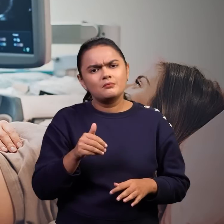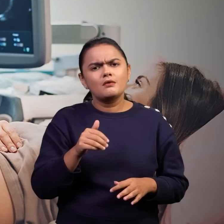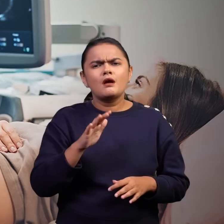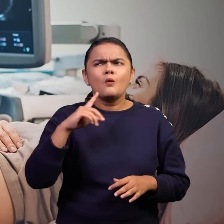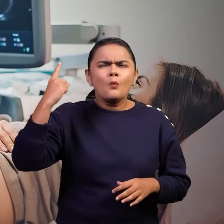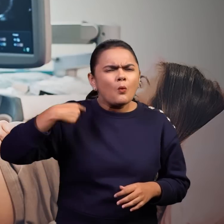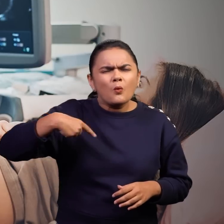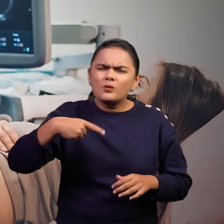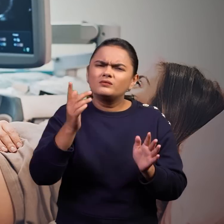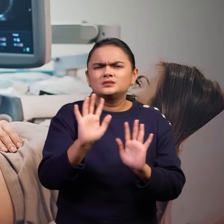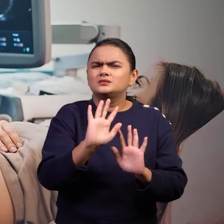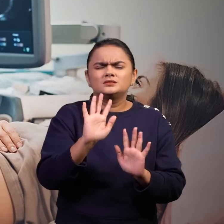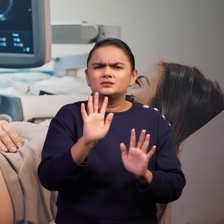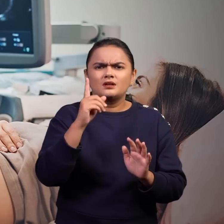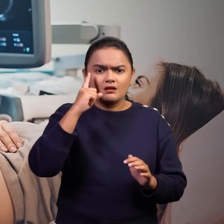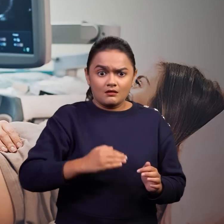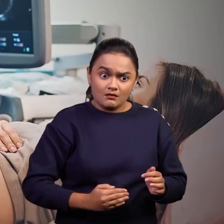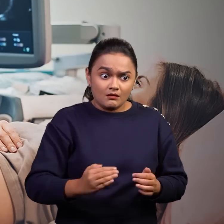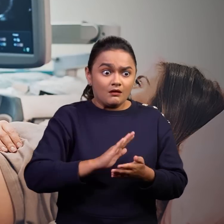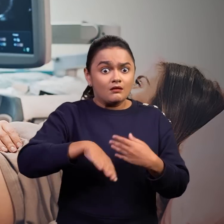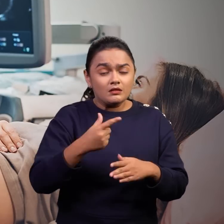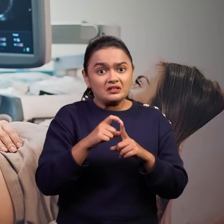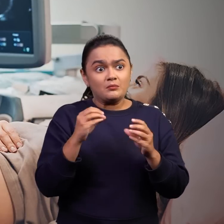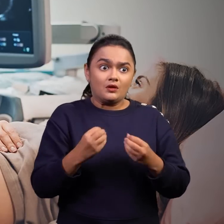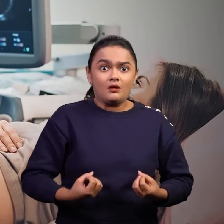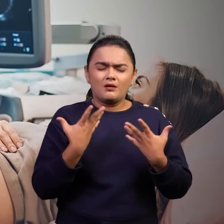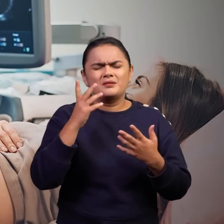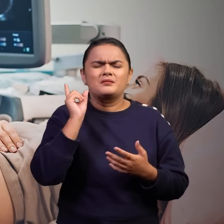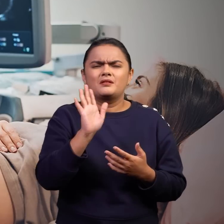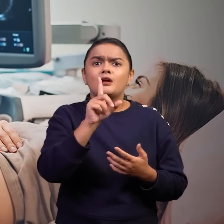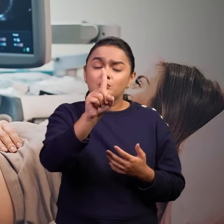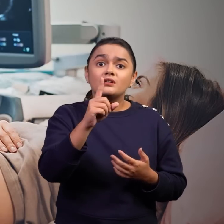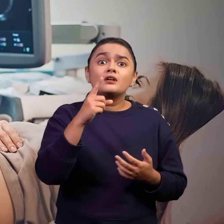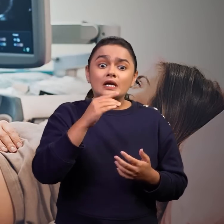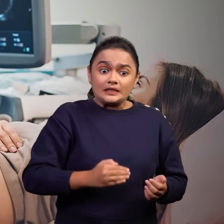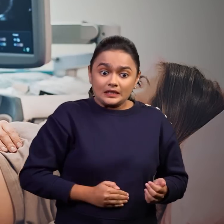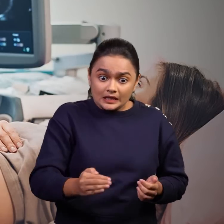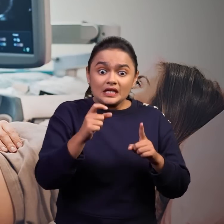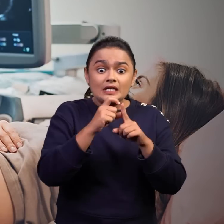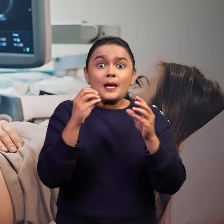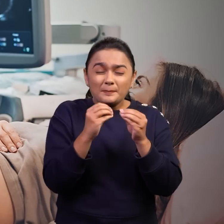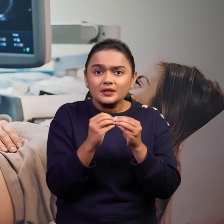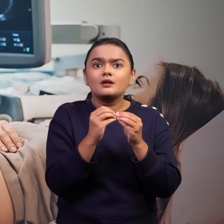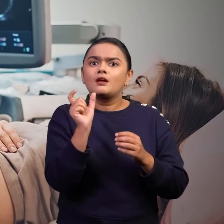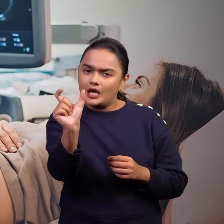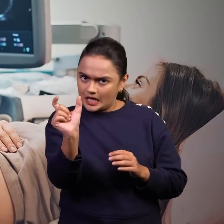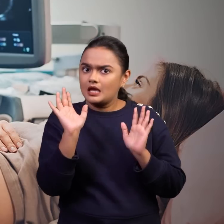Hmmm, that's not always the case. Not everyone develops diabetes after pregnancy. But yes, there's something called gestational diabetes.